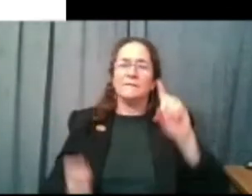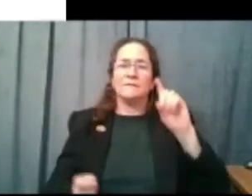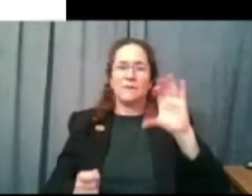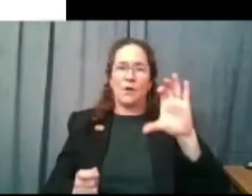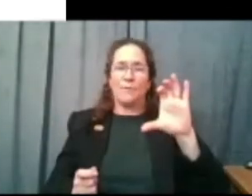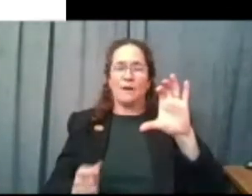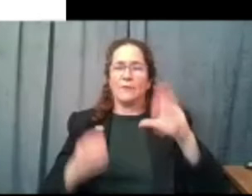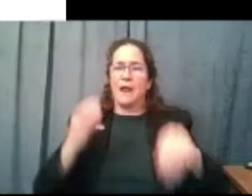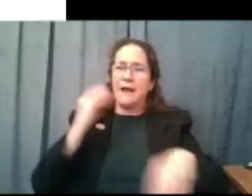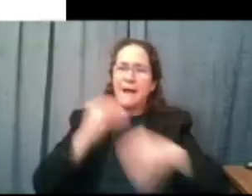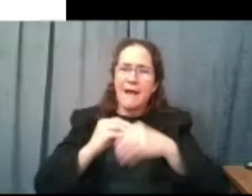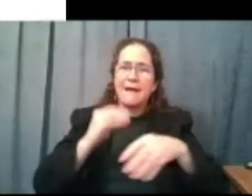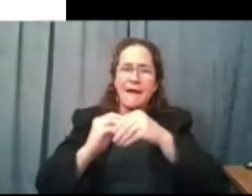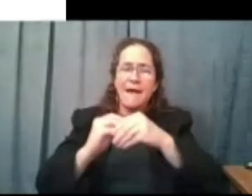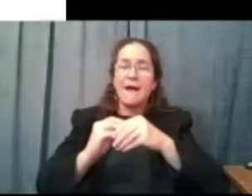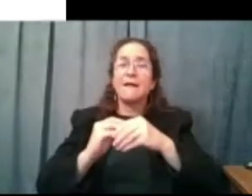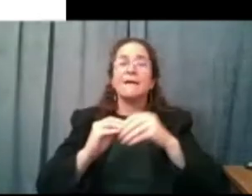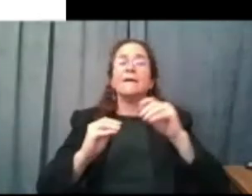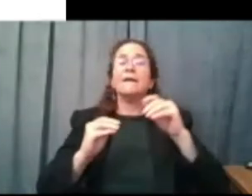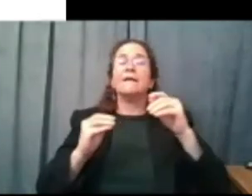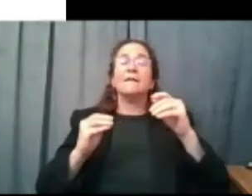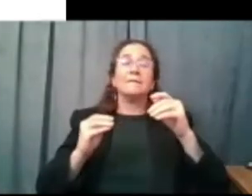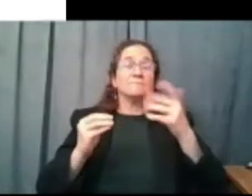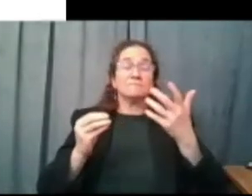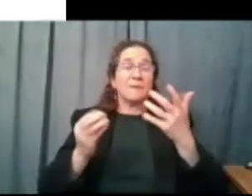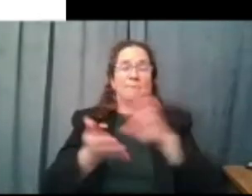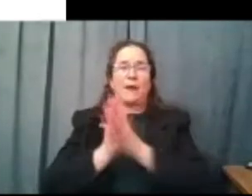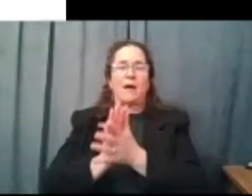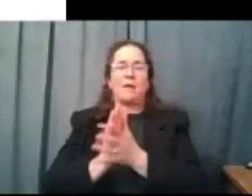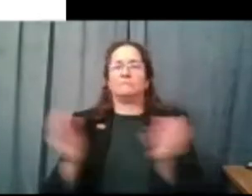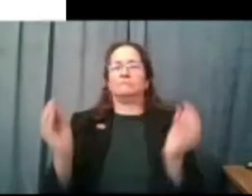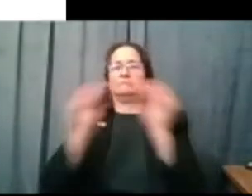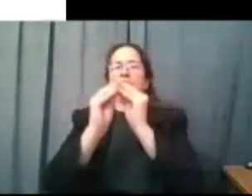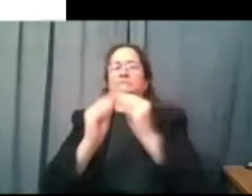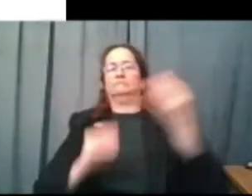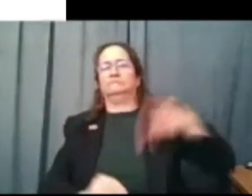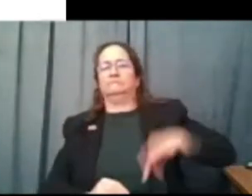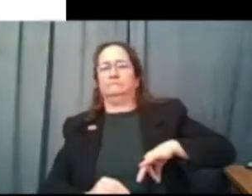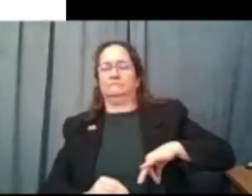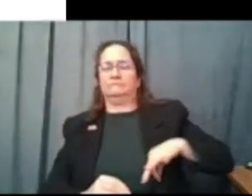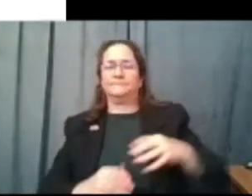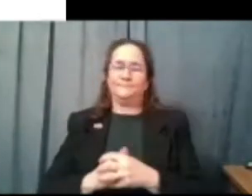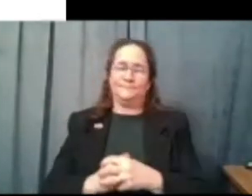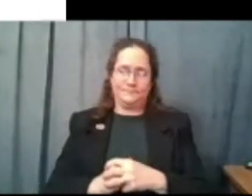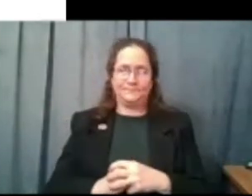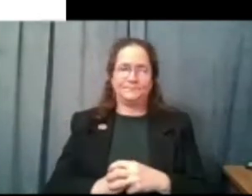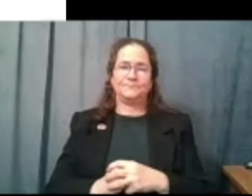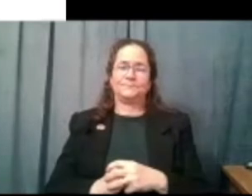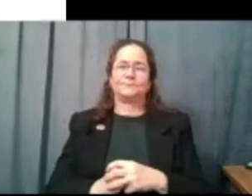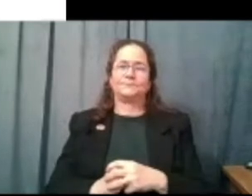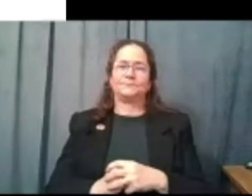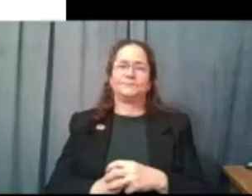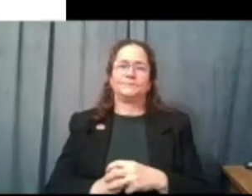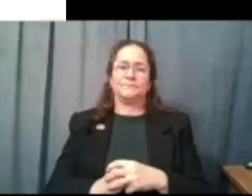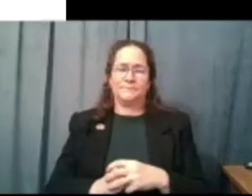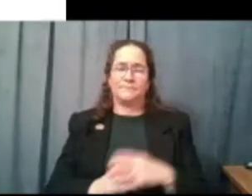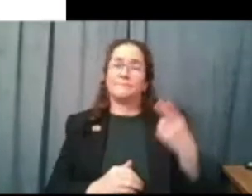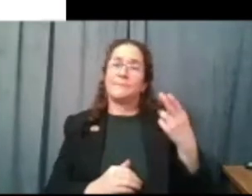who are listening indemand. Yeah, and there's also a great article